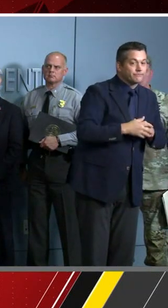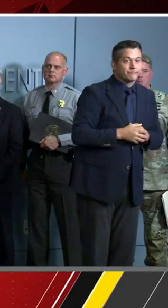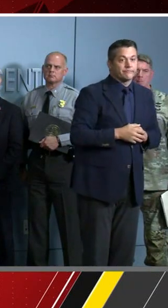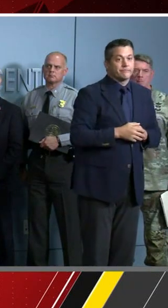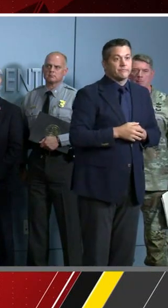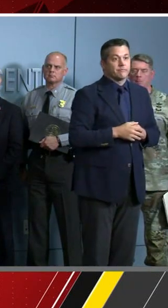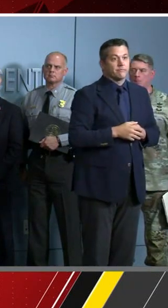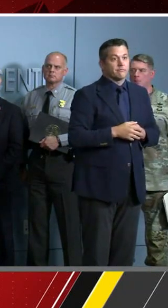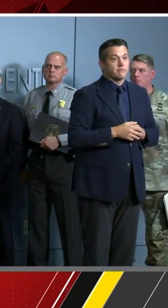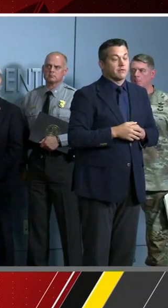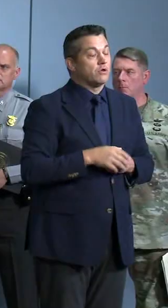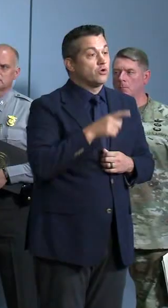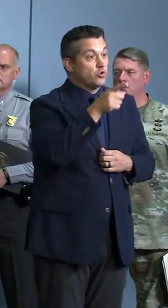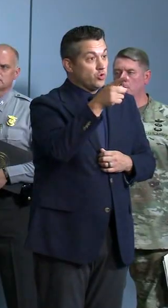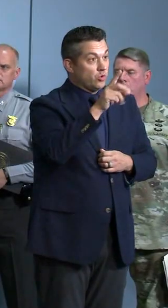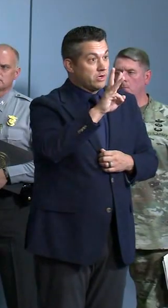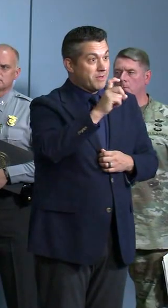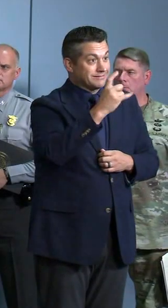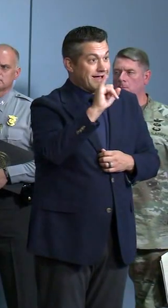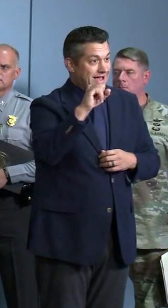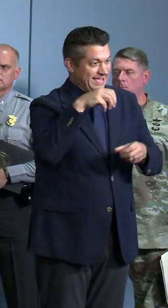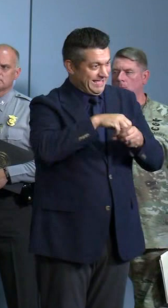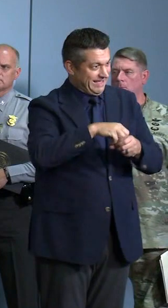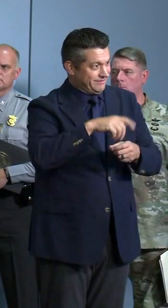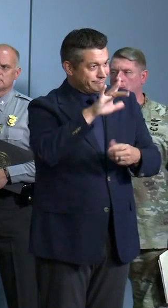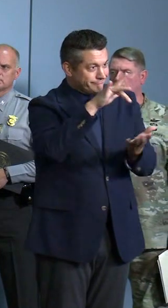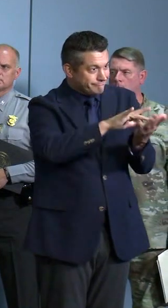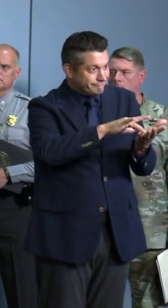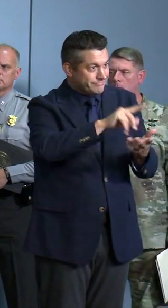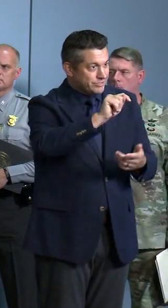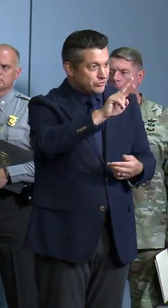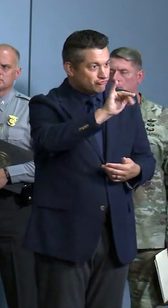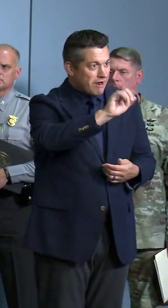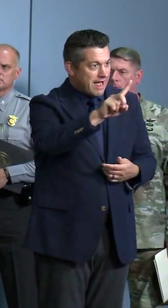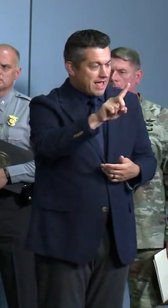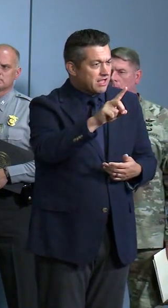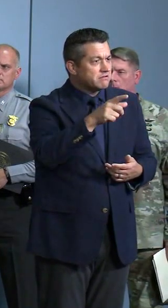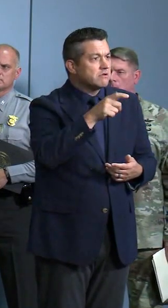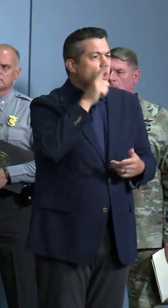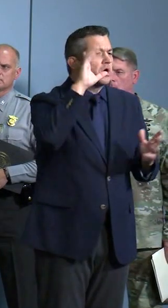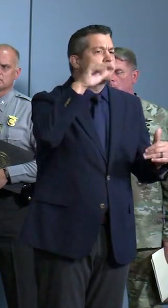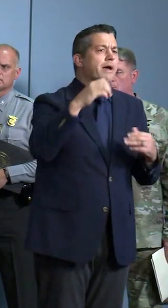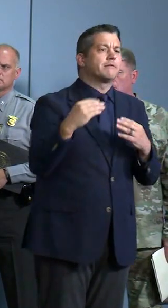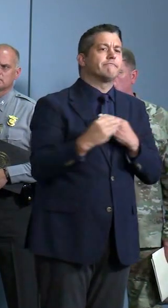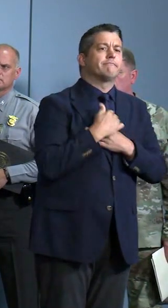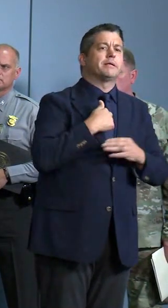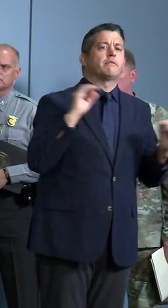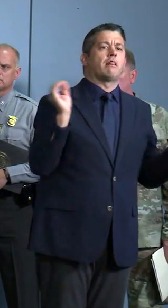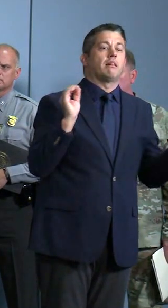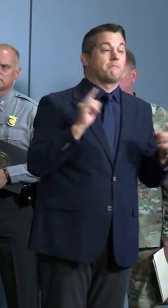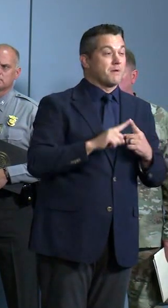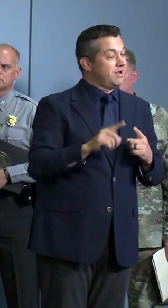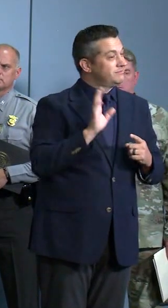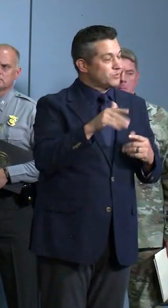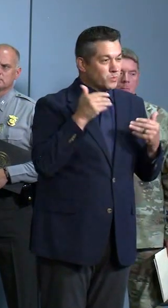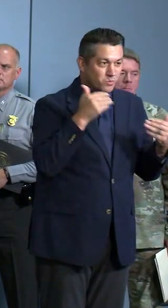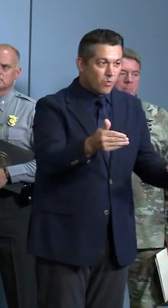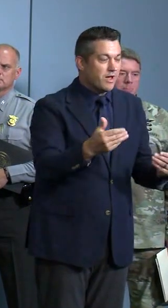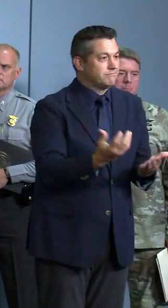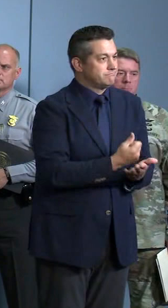and don't expect a whole lot from this storm getting ready